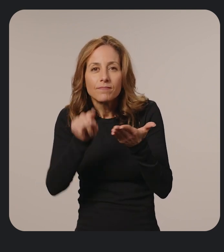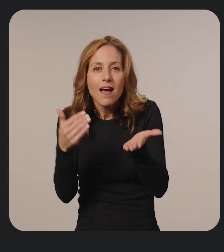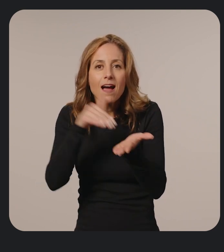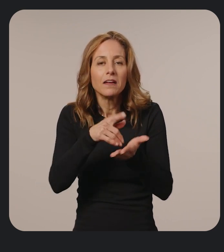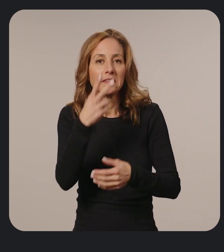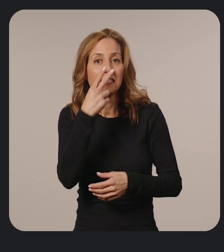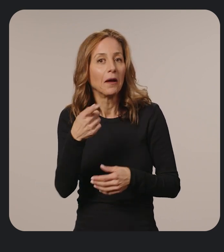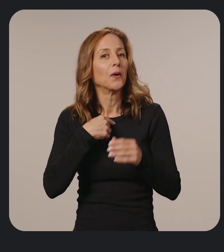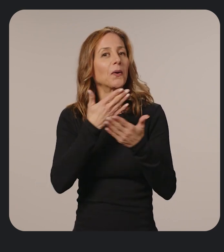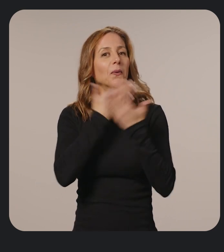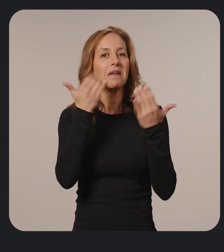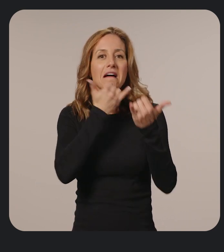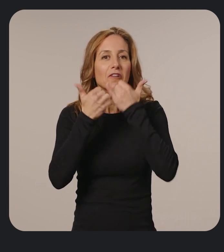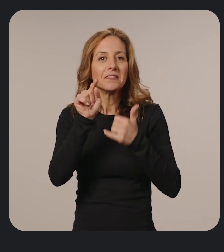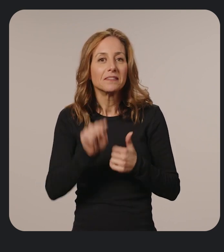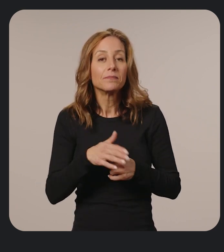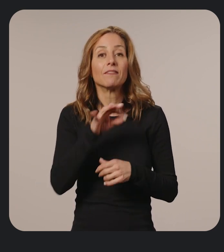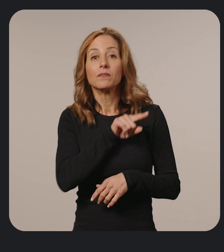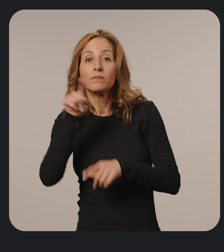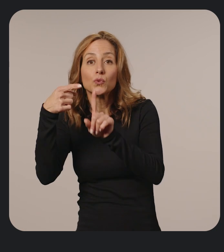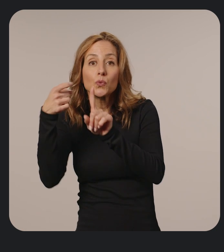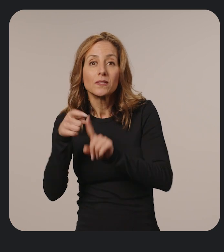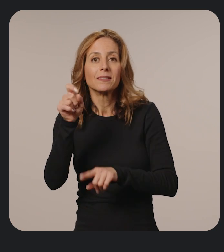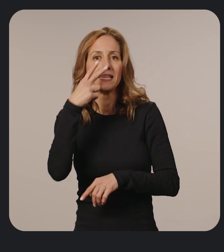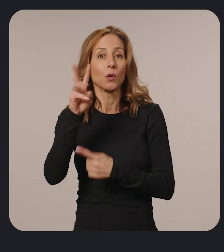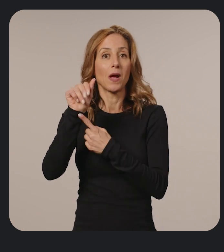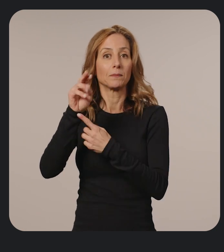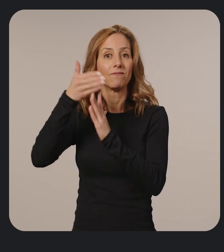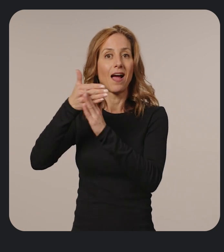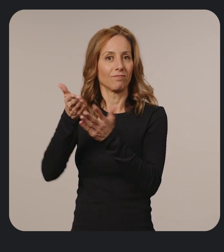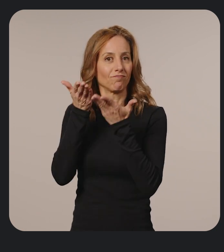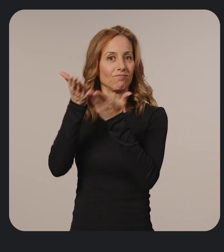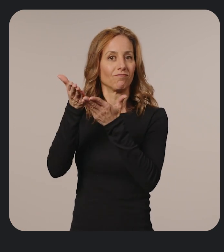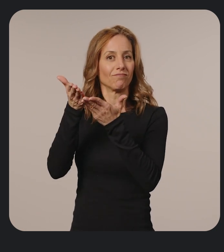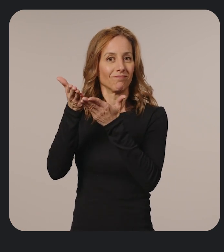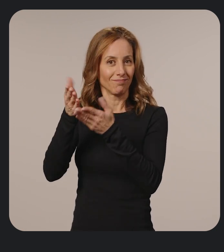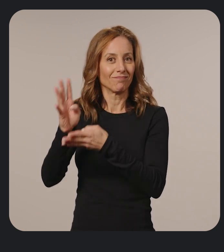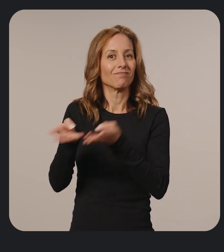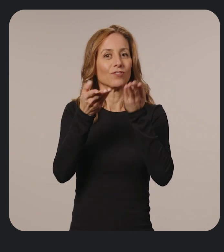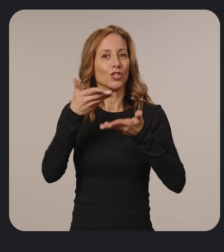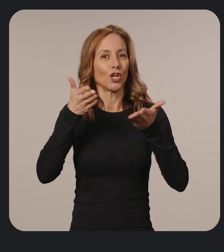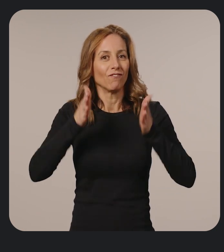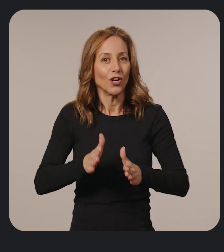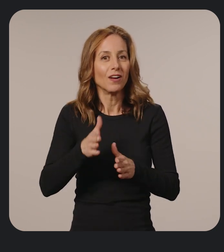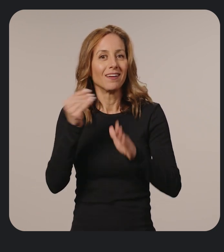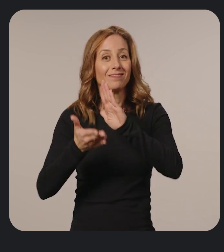And if I head into the Inspector again, you can see I got no errors here. And if I go into Sources, you can see that Wasm file is right there